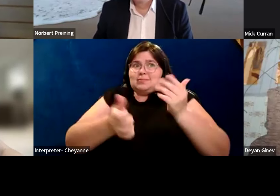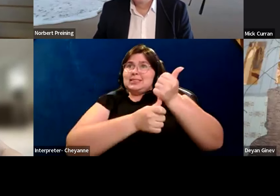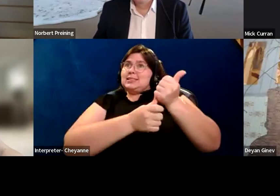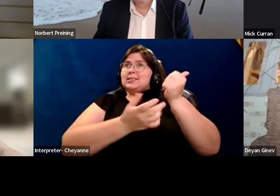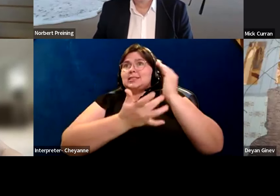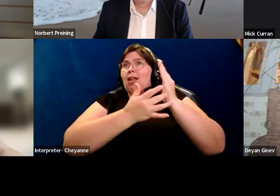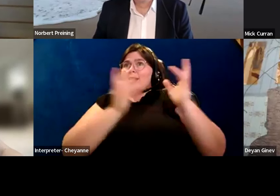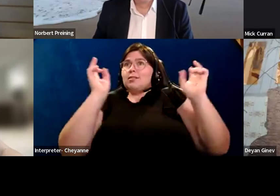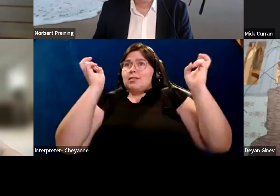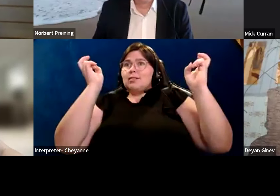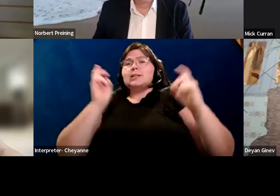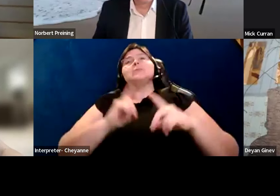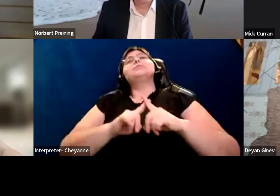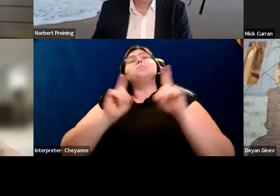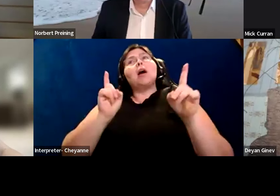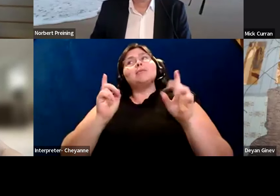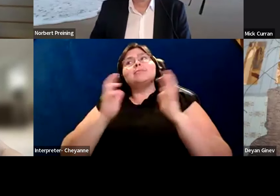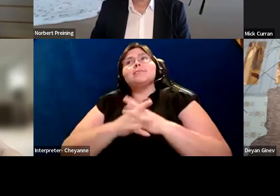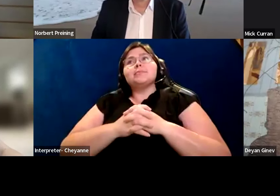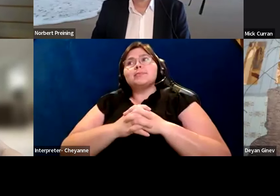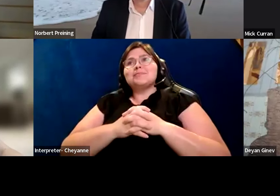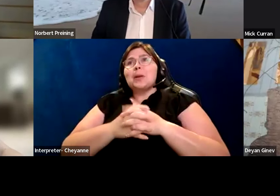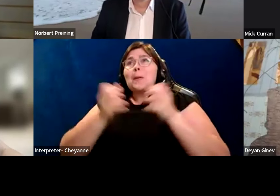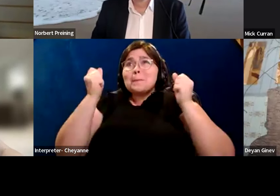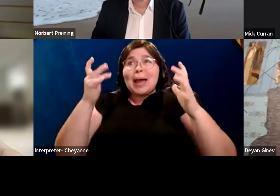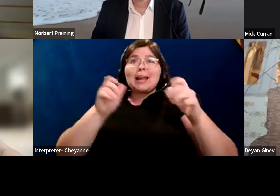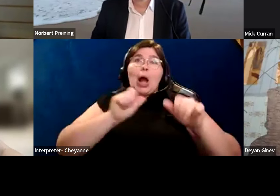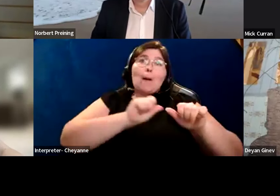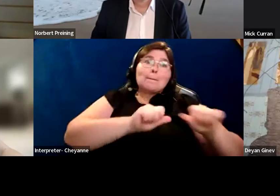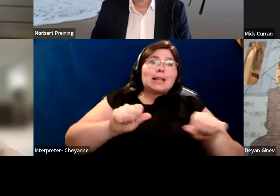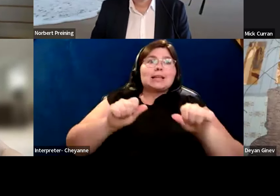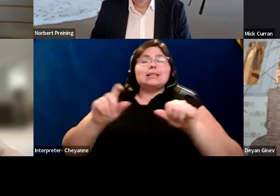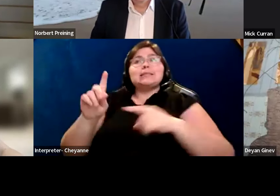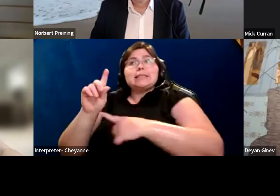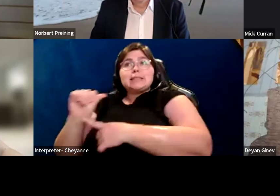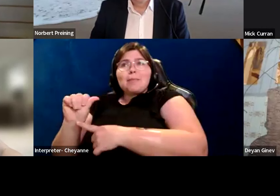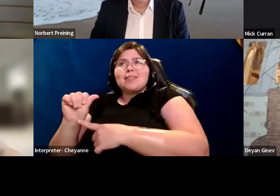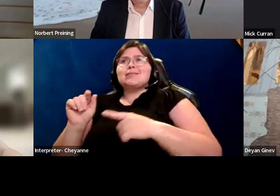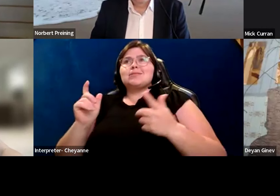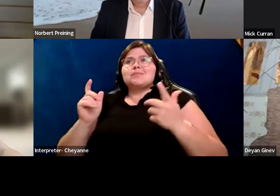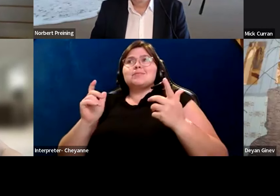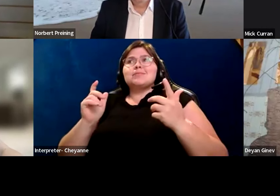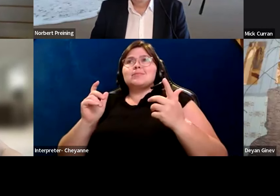But there are many different abilities and disabilities. And they can be, I guess, categorized